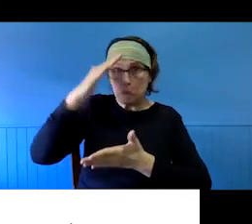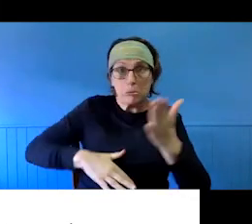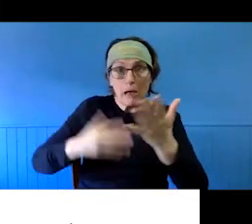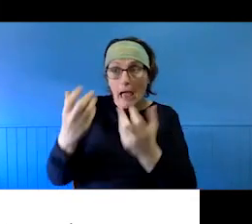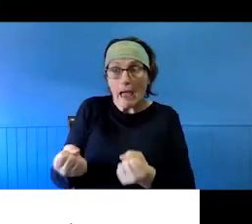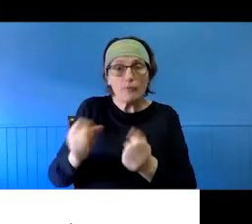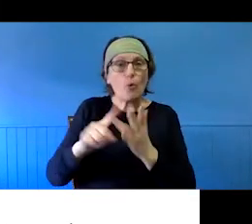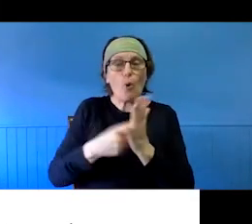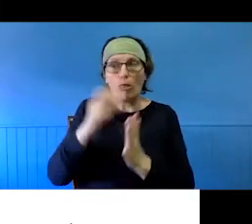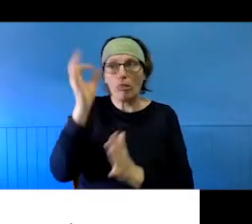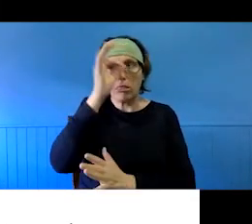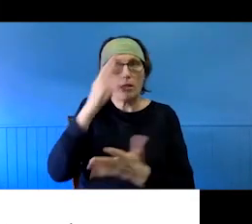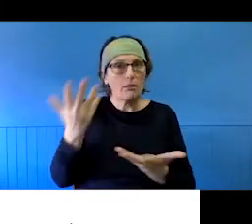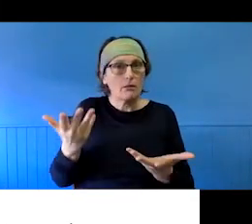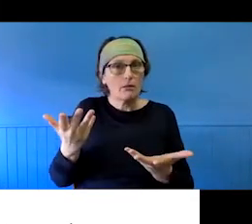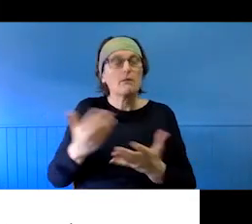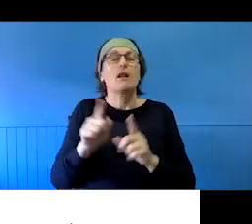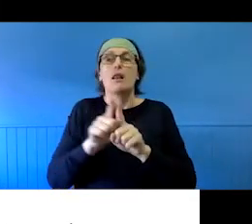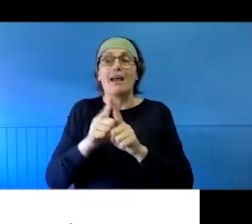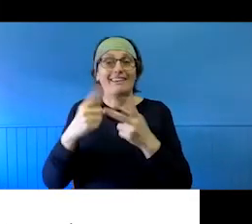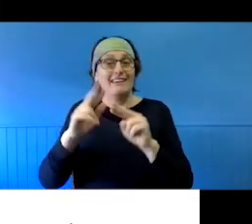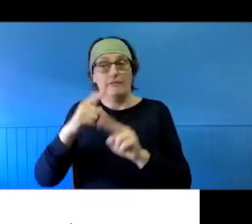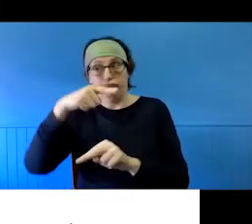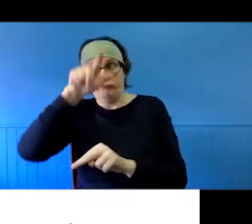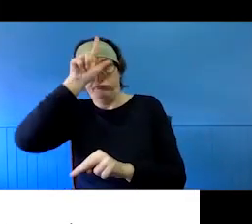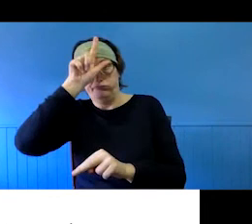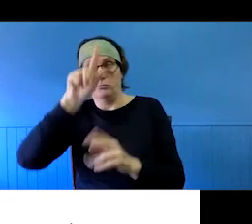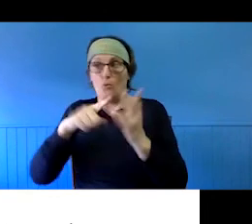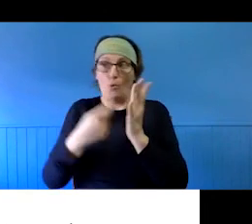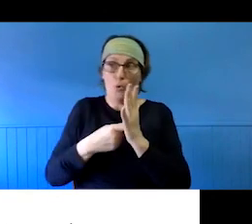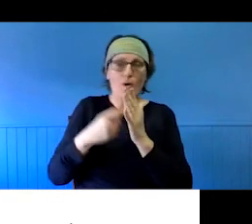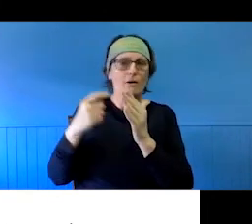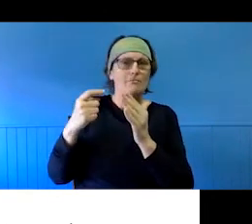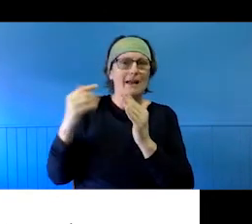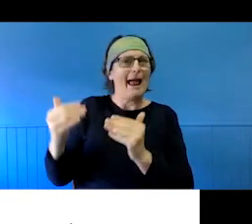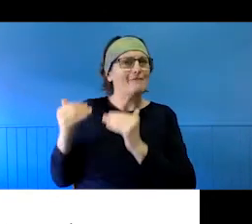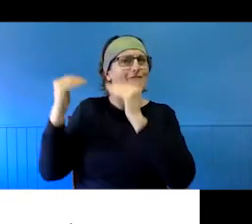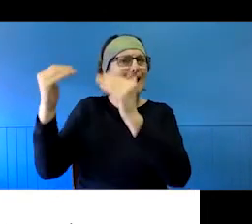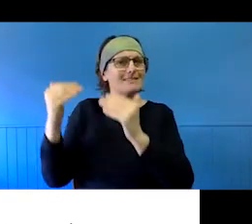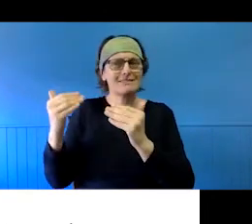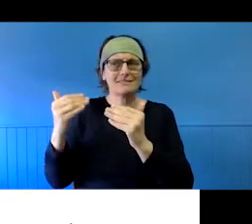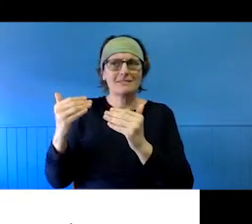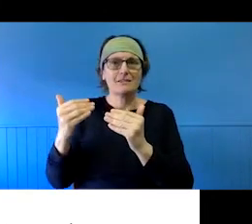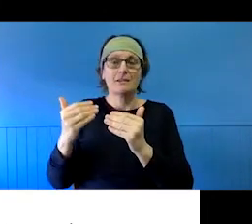Things like if they're beginners, if they're advanced? Look at individual versus collaborative tools.